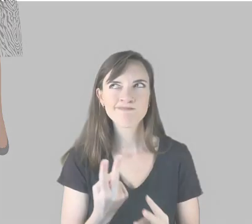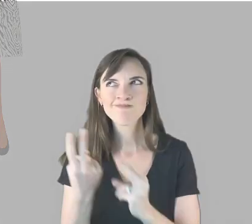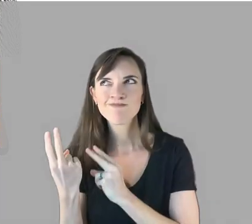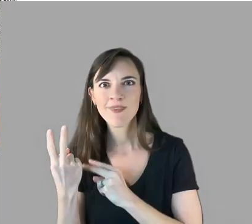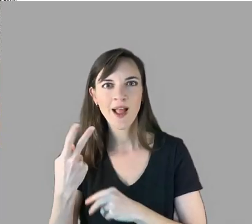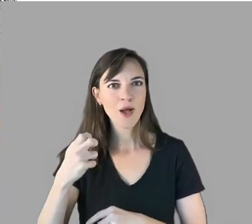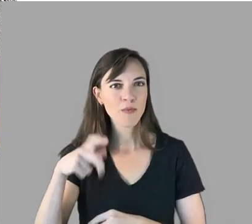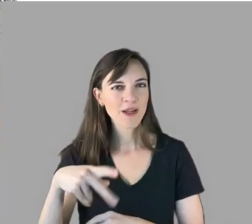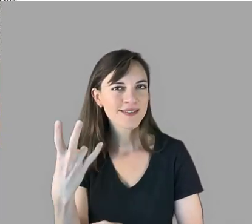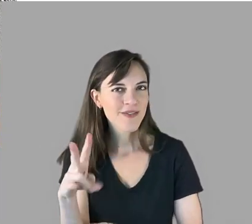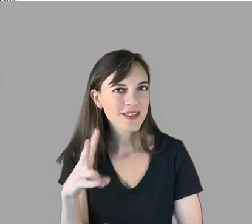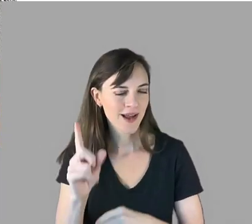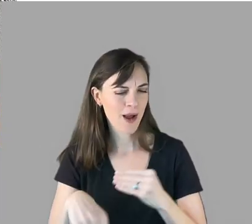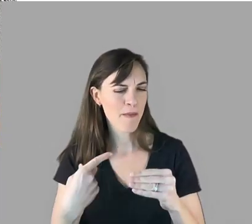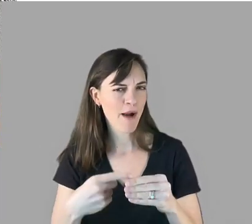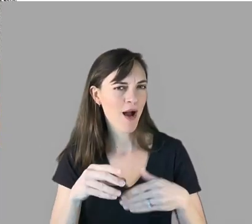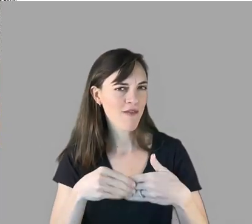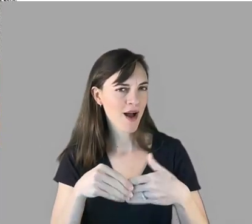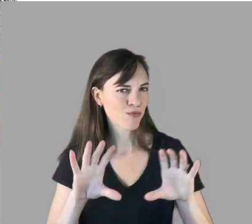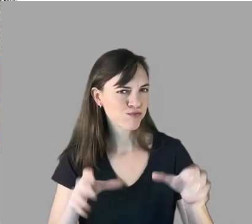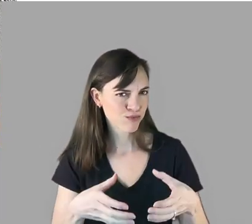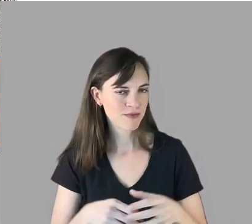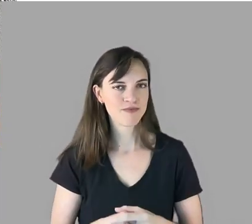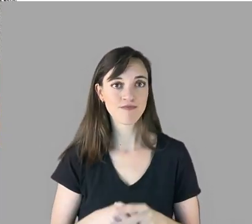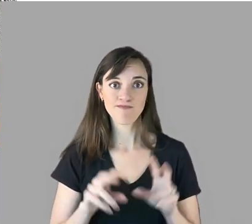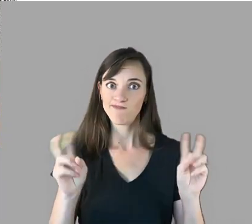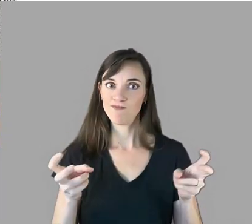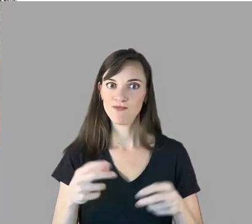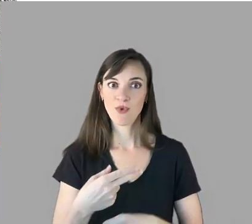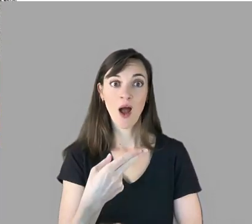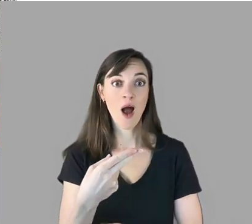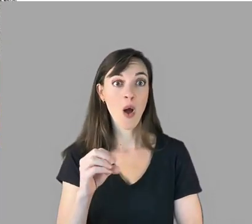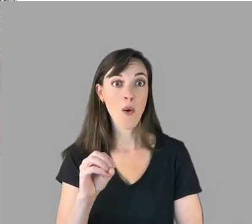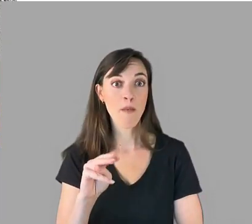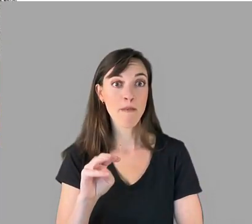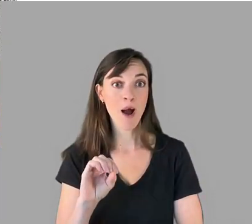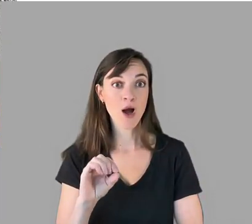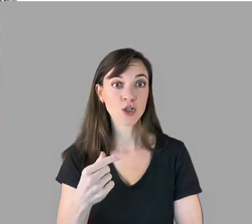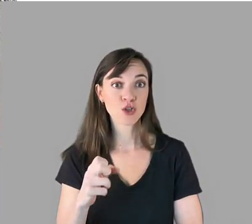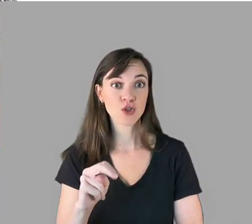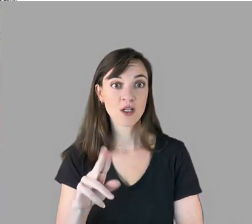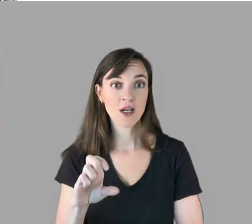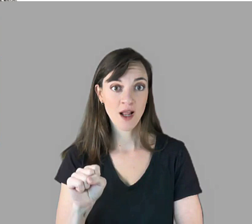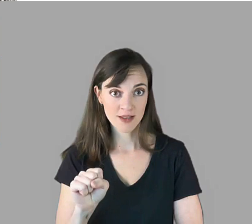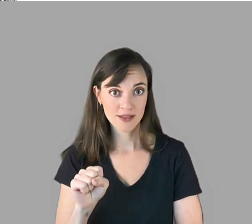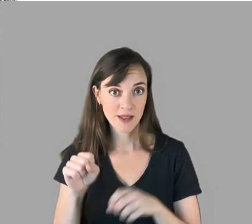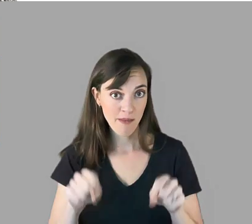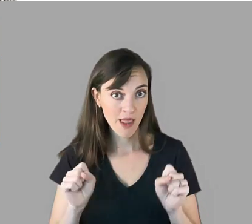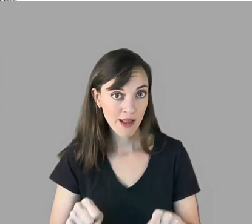As seen in HLP 17 on flexible grouping… “Homogeneous groups [same-ability] are